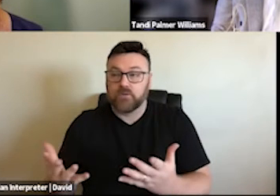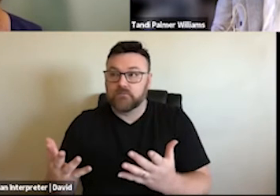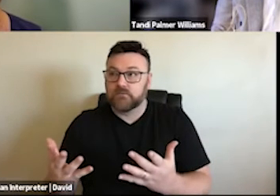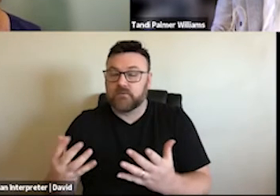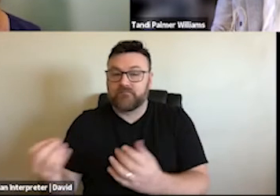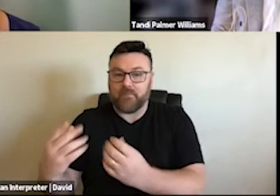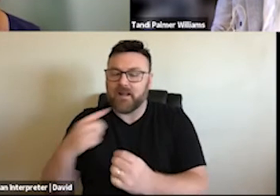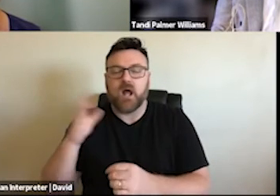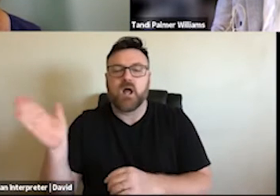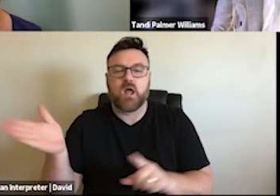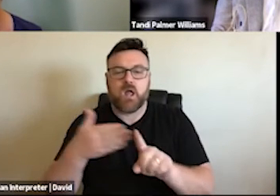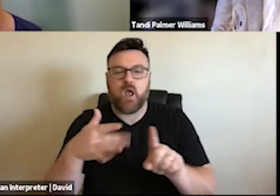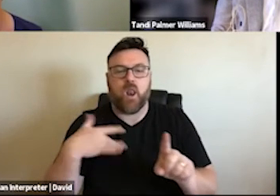We are actually about to launch a new pedigree.